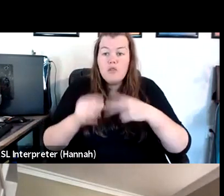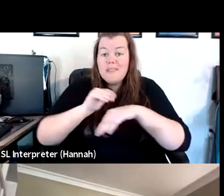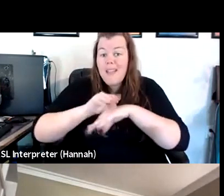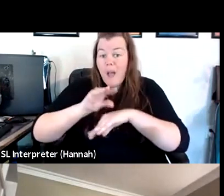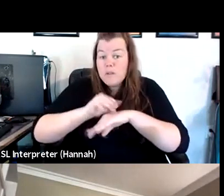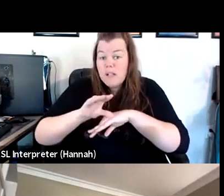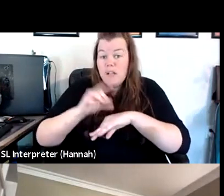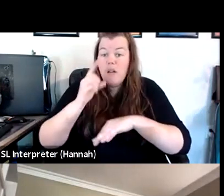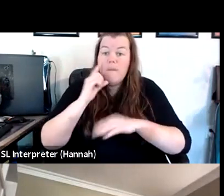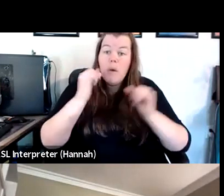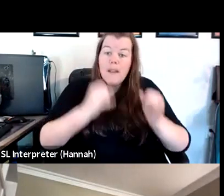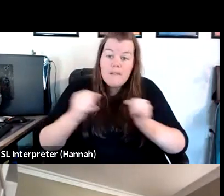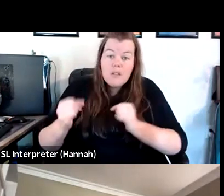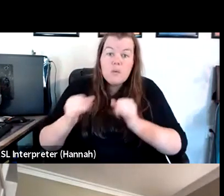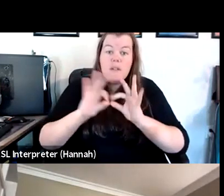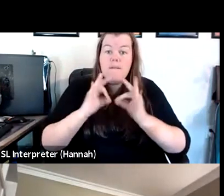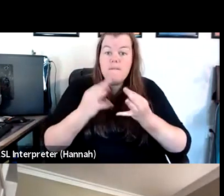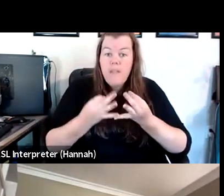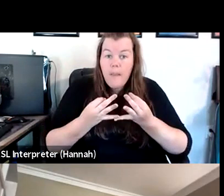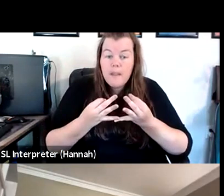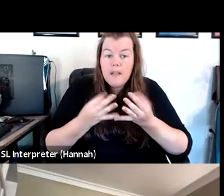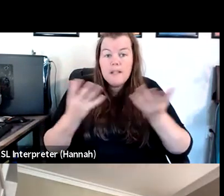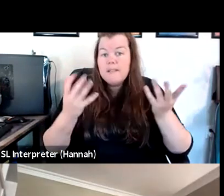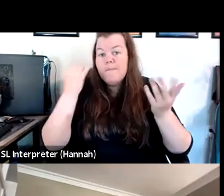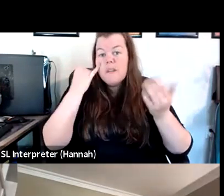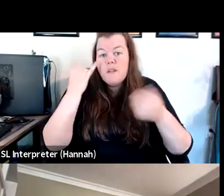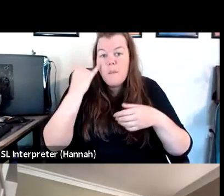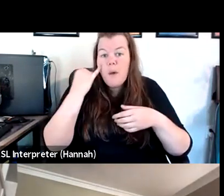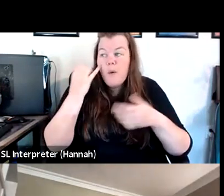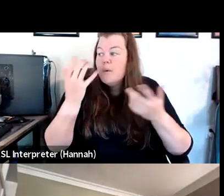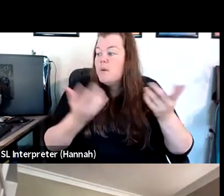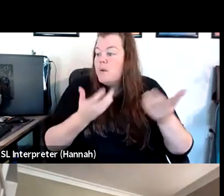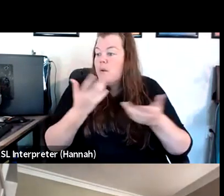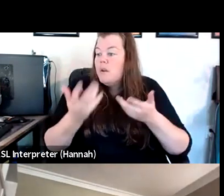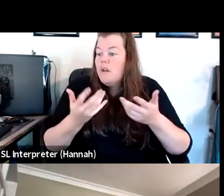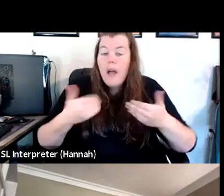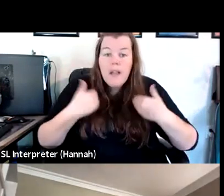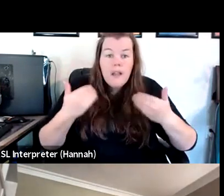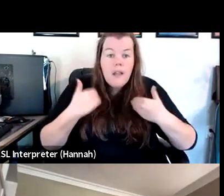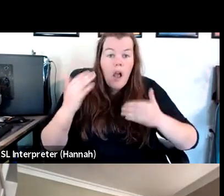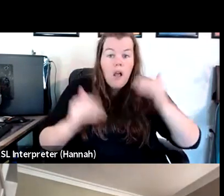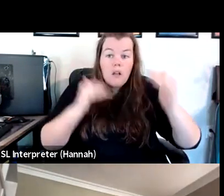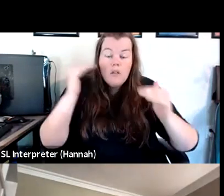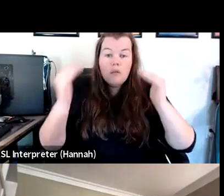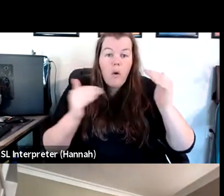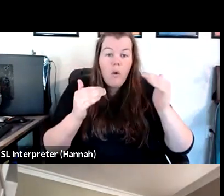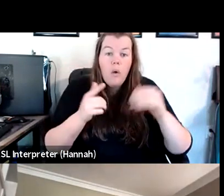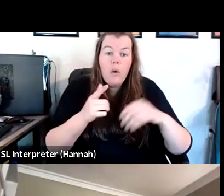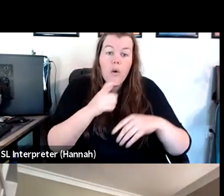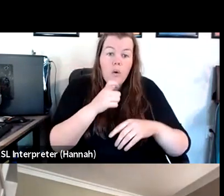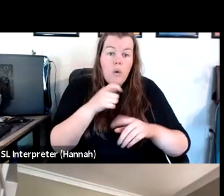families you know let's say you know there's a young adult who has some support needs